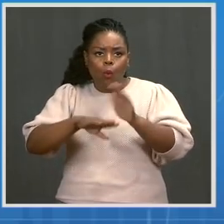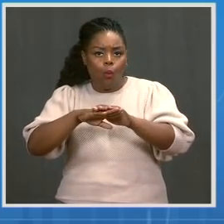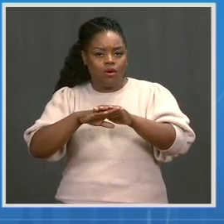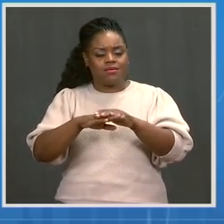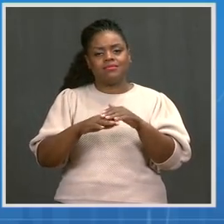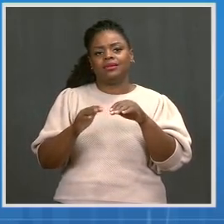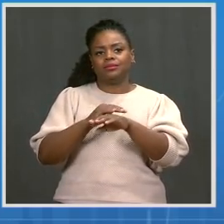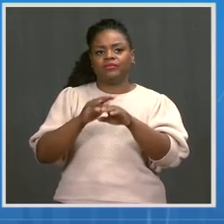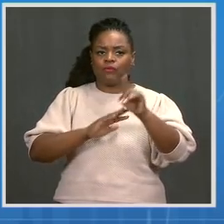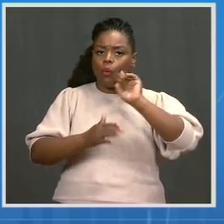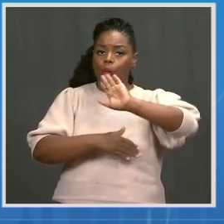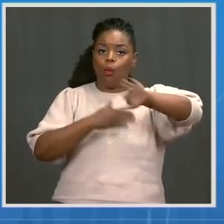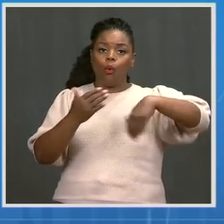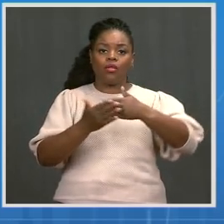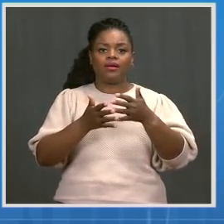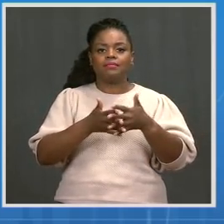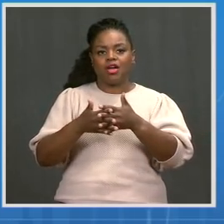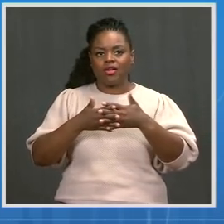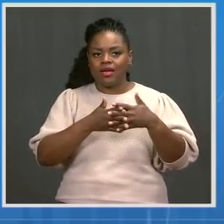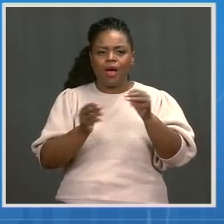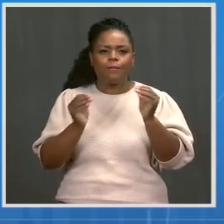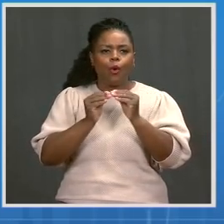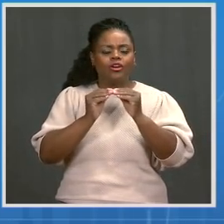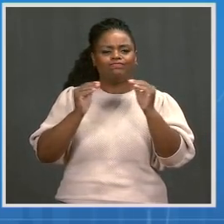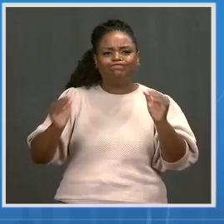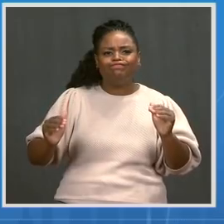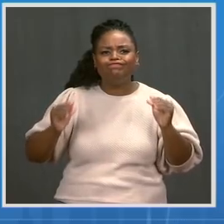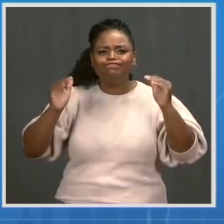and to further accelerate the pace of vaccinations.